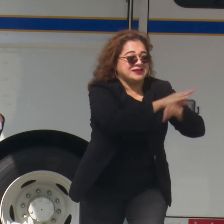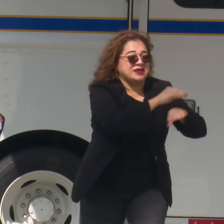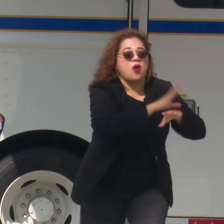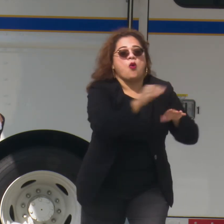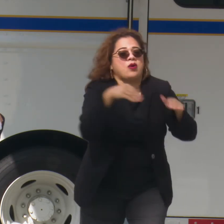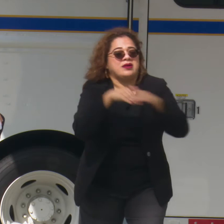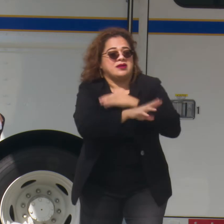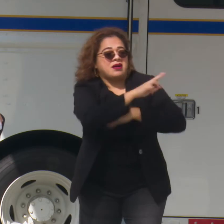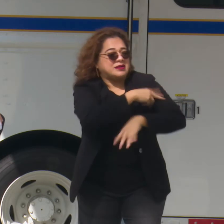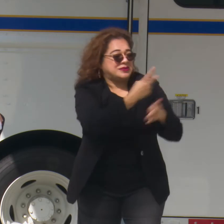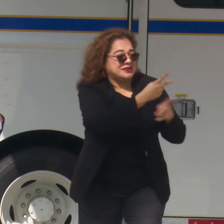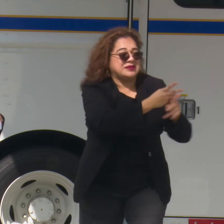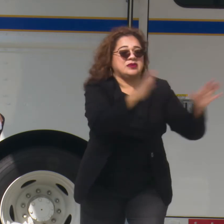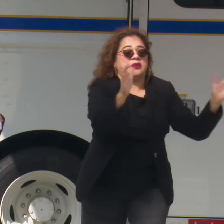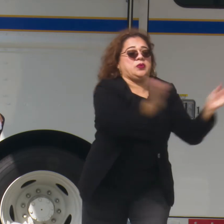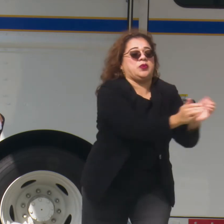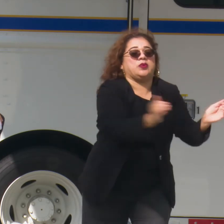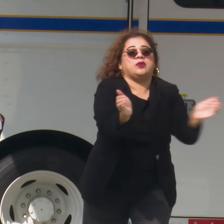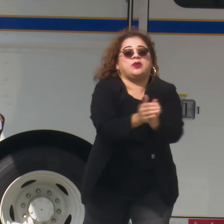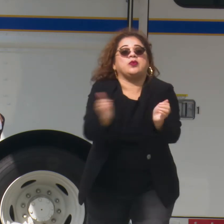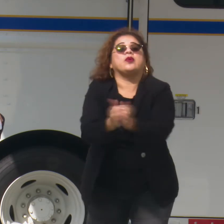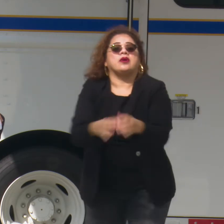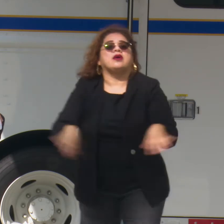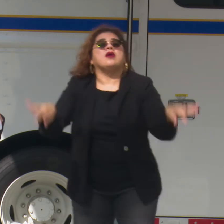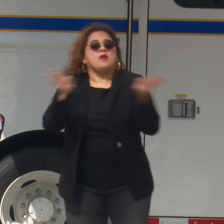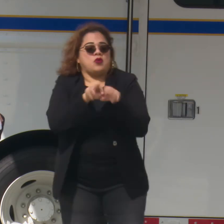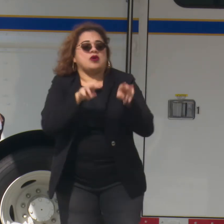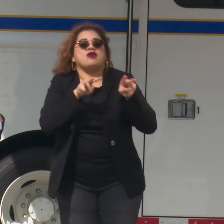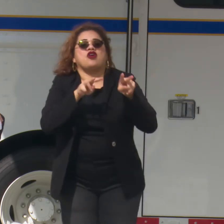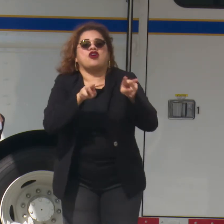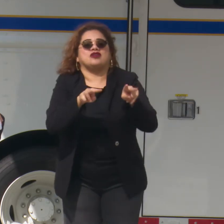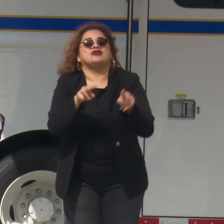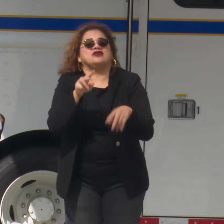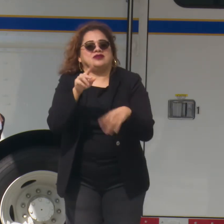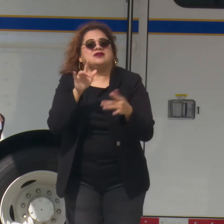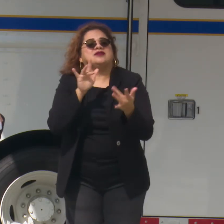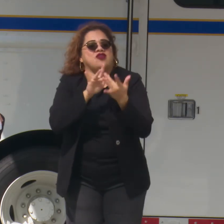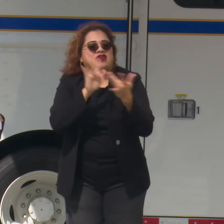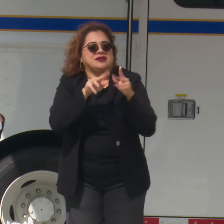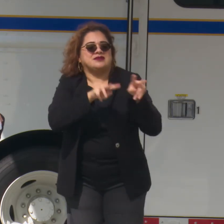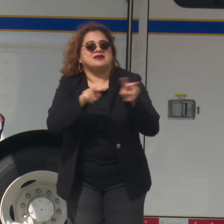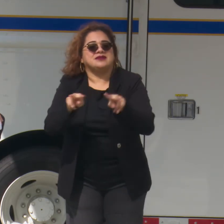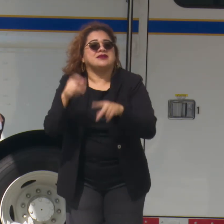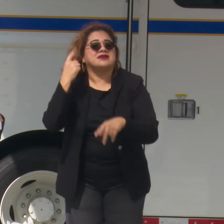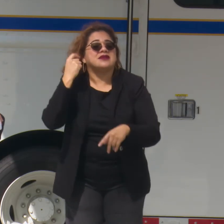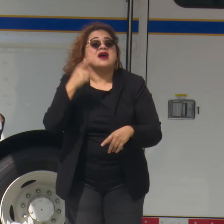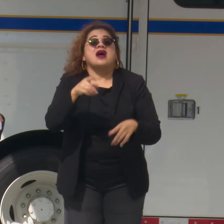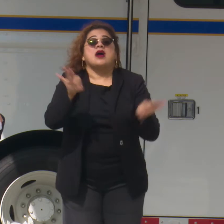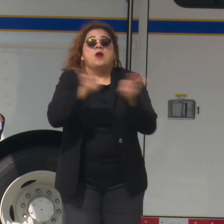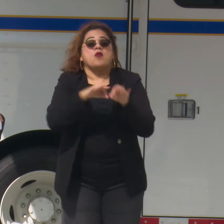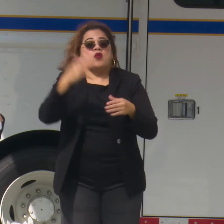about COVID and that they can find out if they are positive and if they need treatment or need to quarantine or isolate. I want to thank